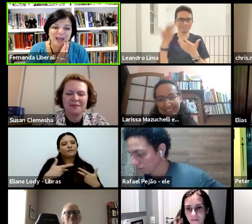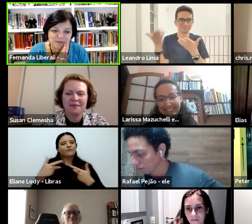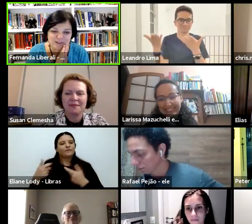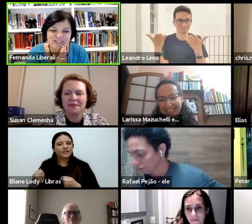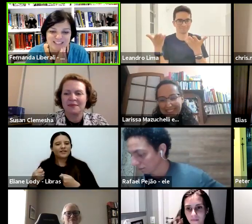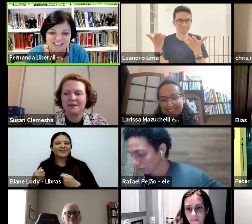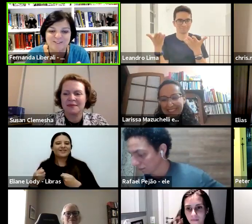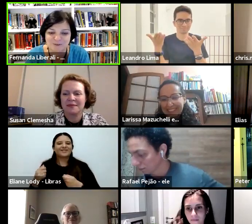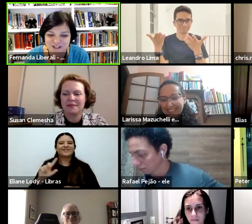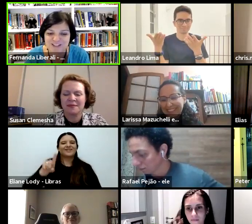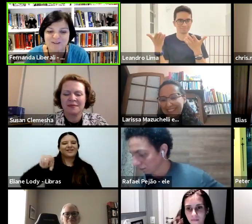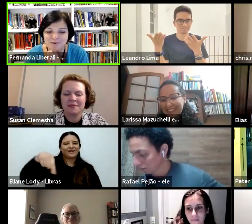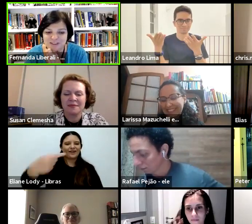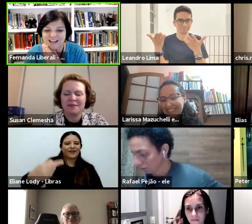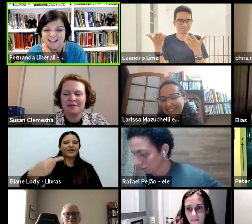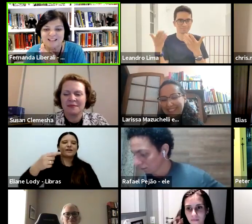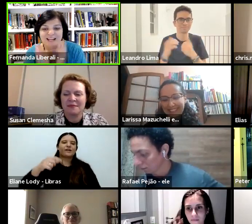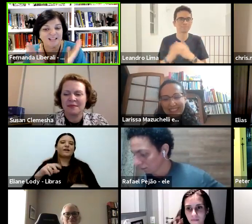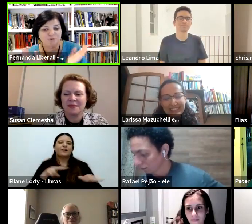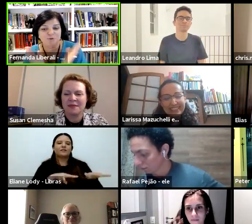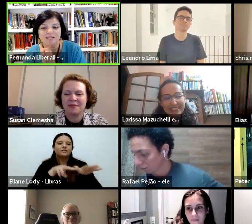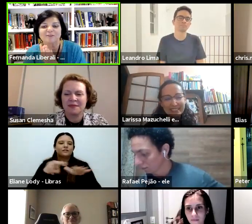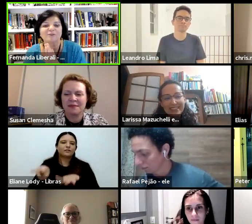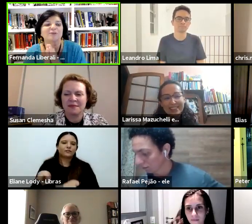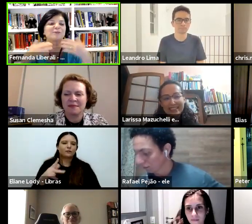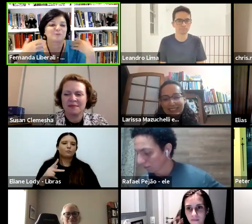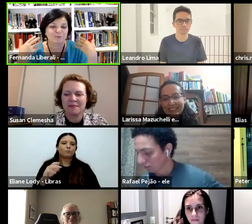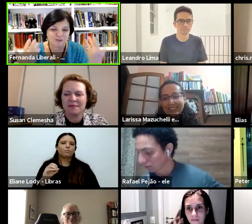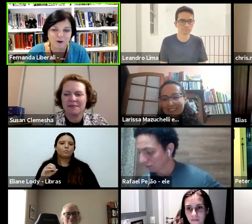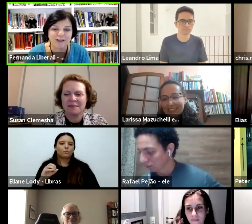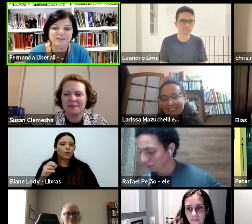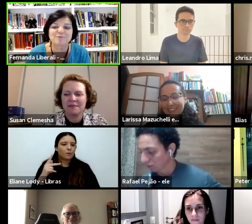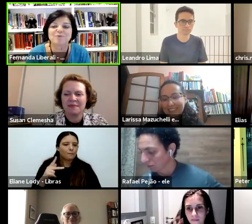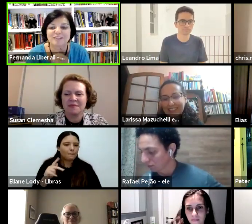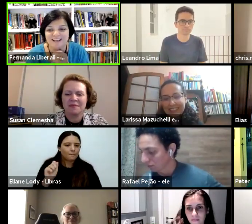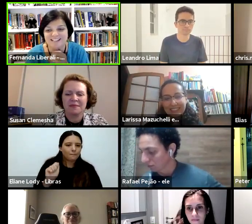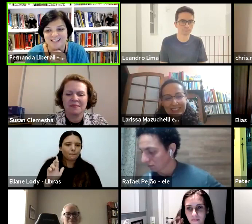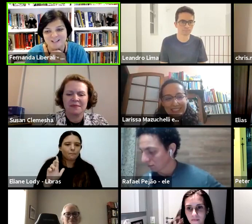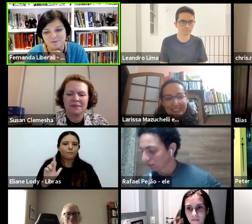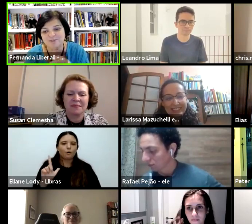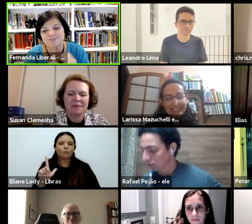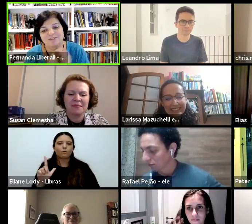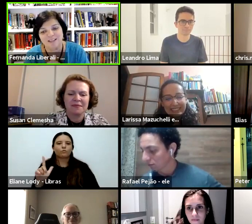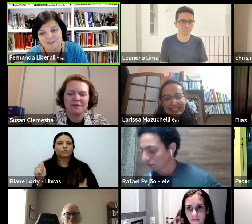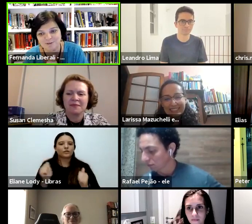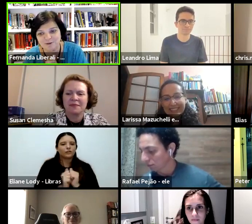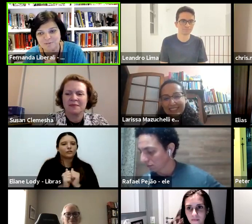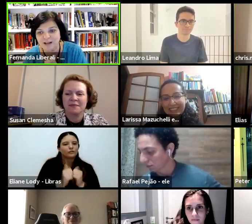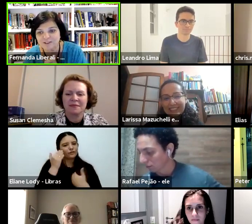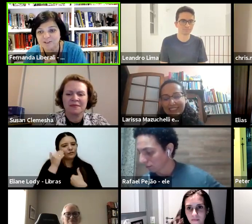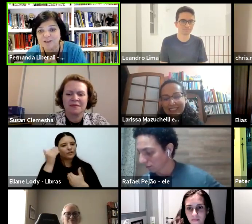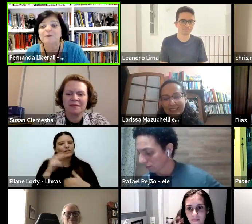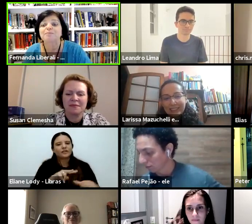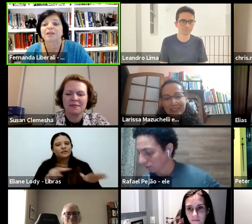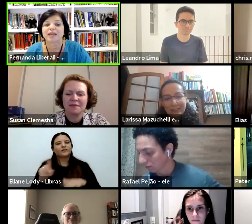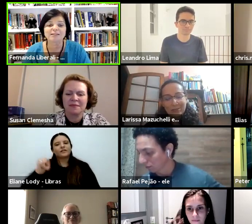who is here with us who is here with us I'm very happy to see that you're here with us and next week you're going to. be too be talking with us as